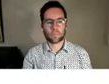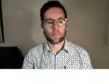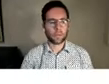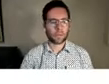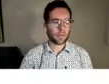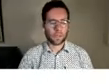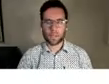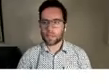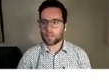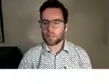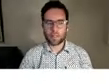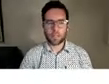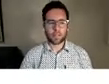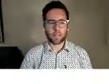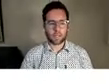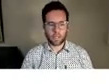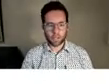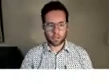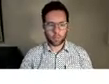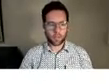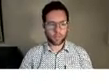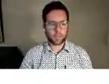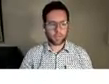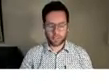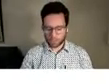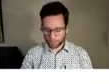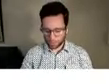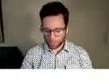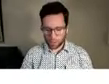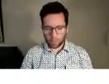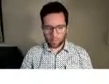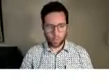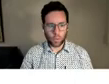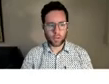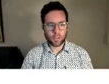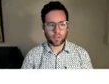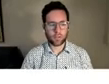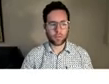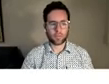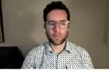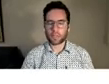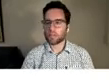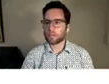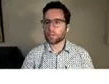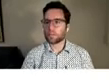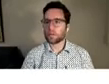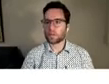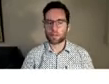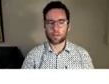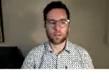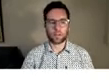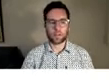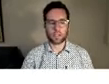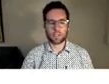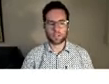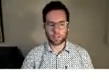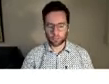thank you Ika. in this part of the presentation, we're going to reflect a little bit on the relationships